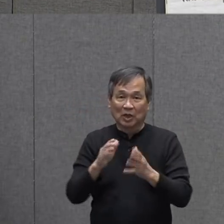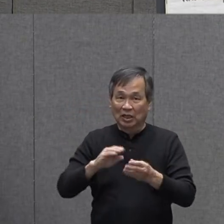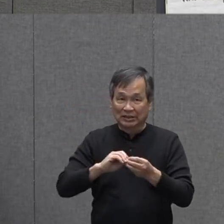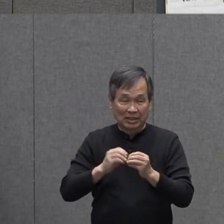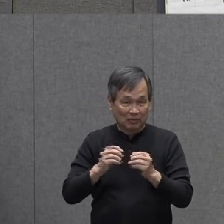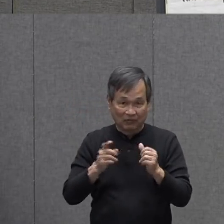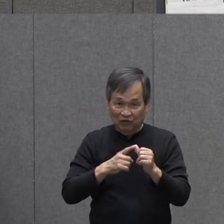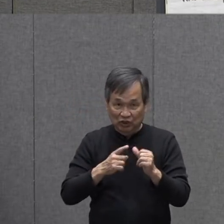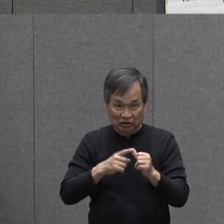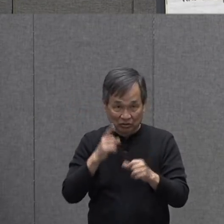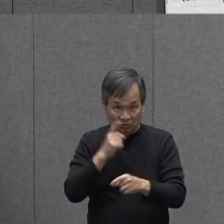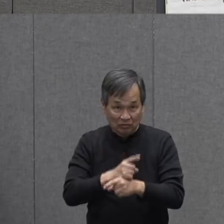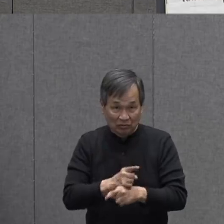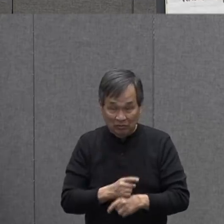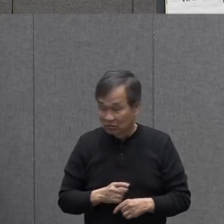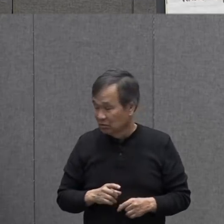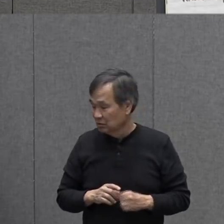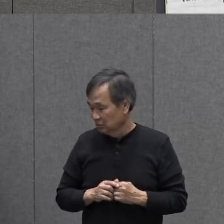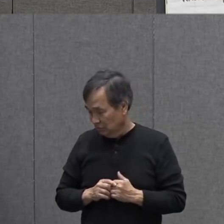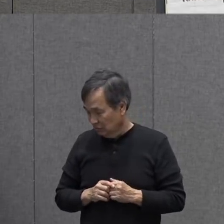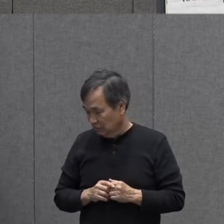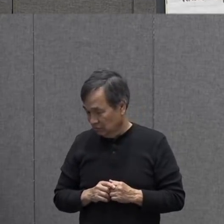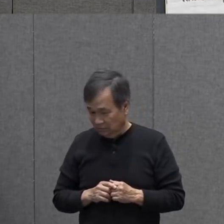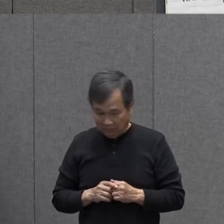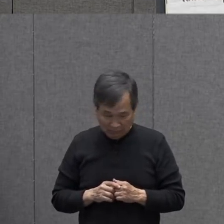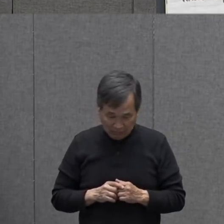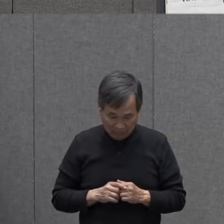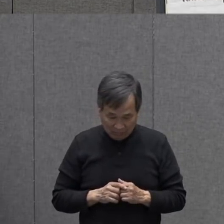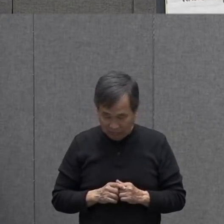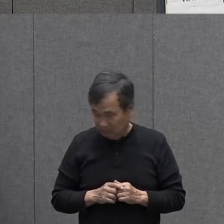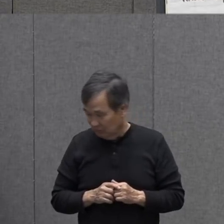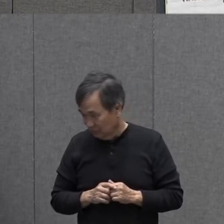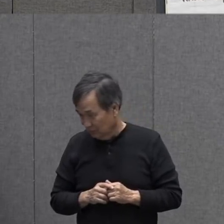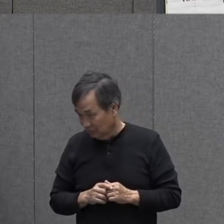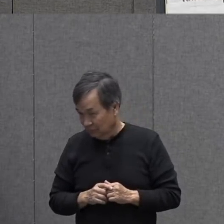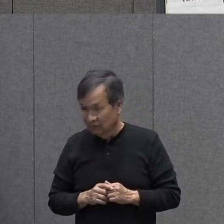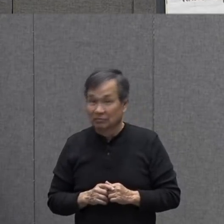So, we look at each digit to see